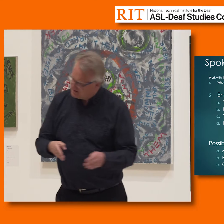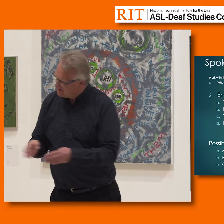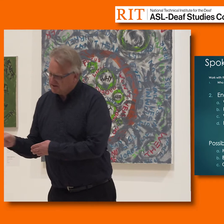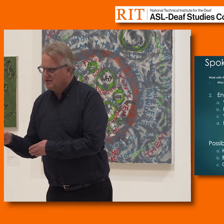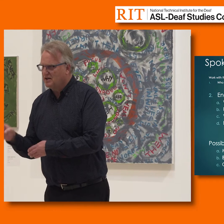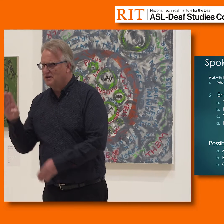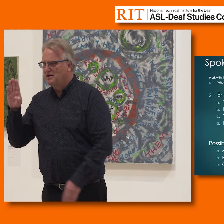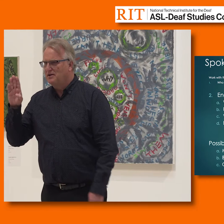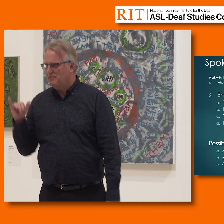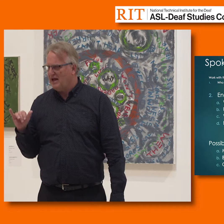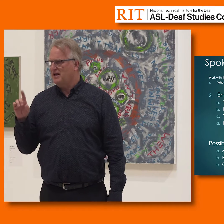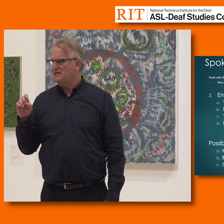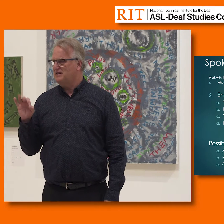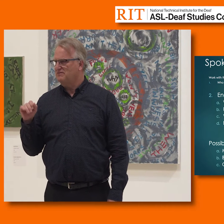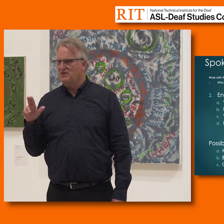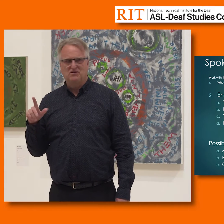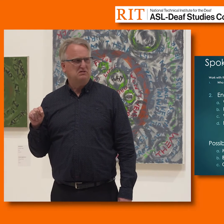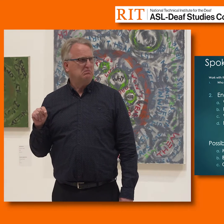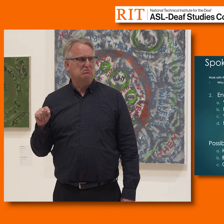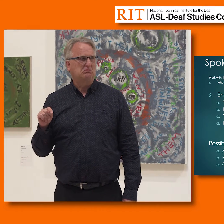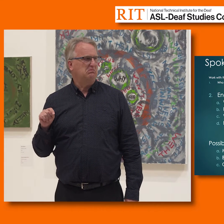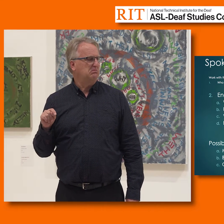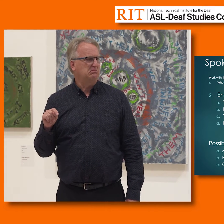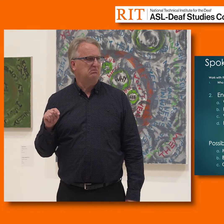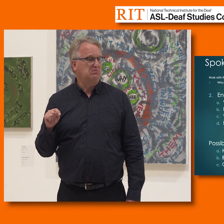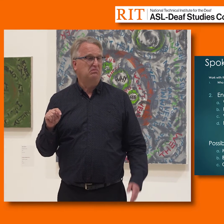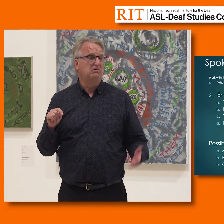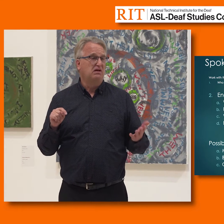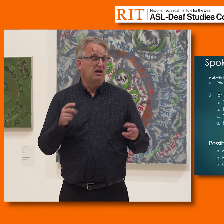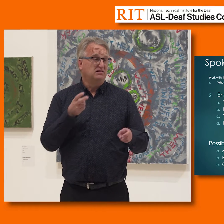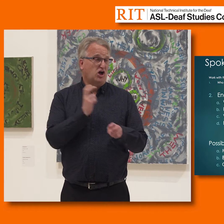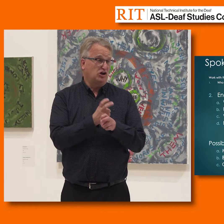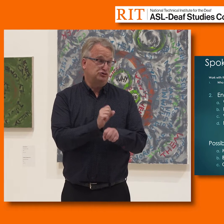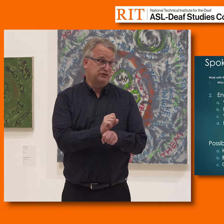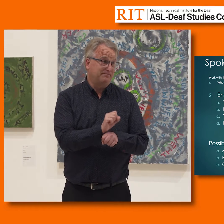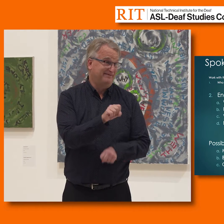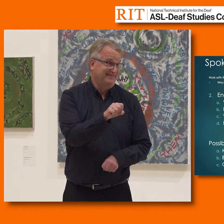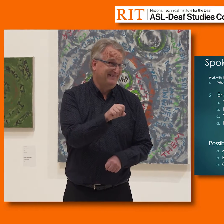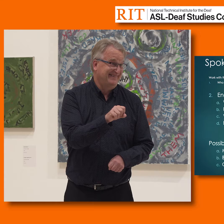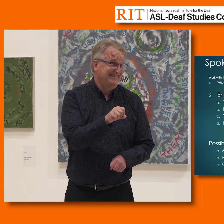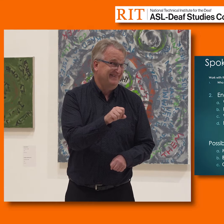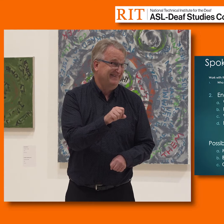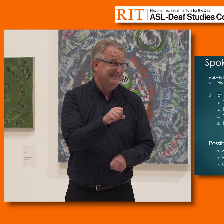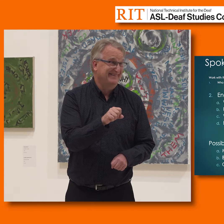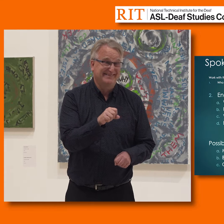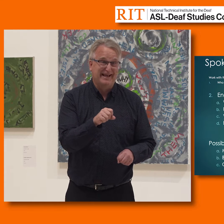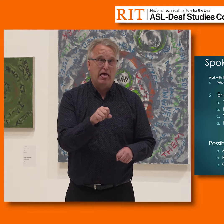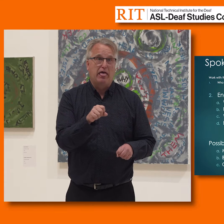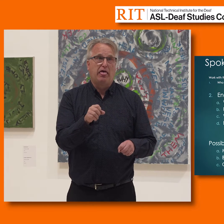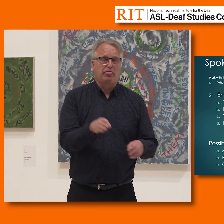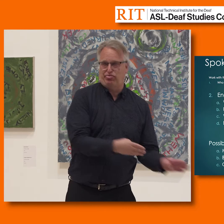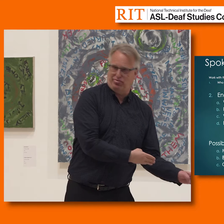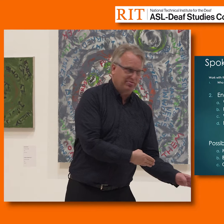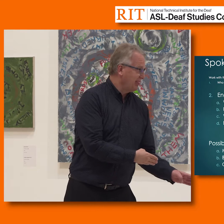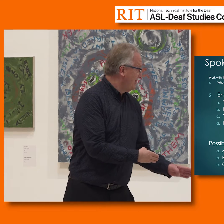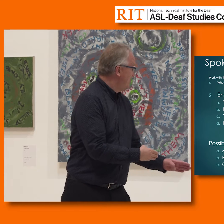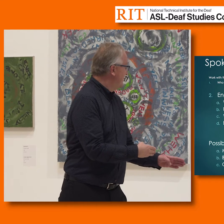Why is it they can't default to the ASL discourse structure? Well, one of the reasons is it's difficult.